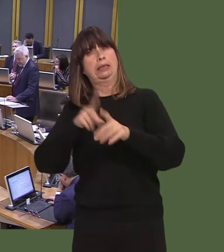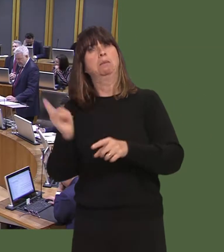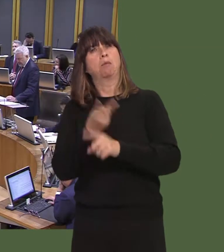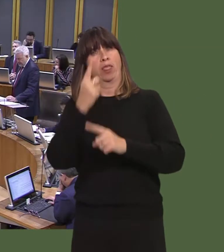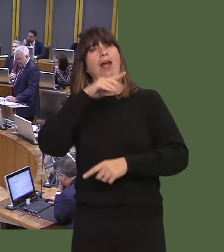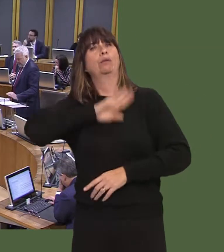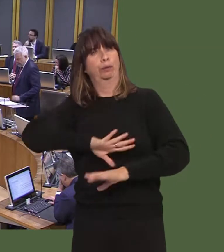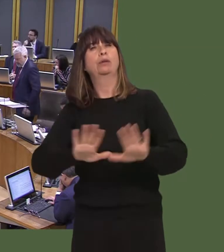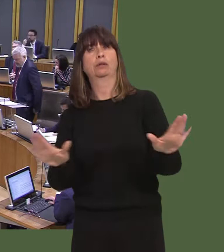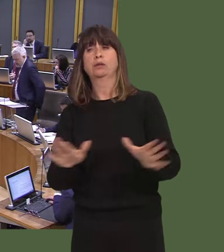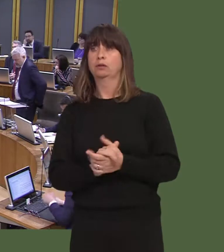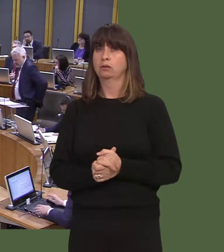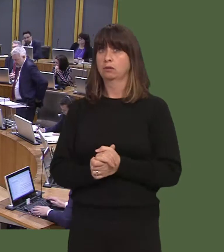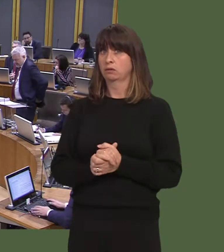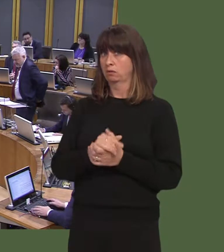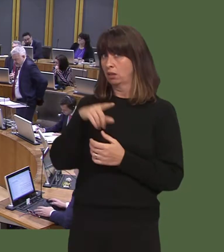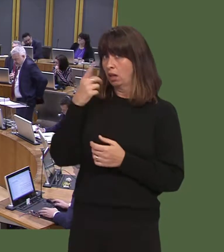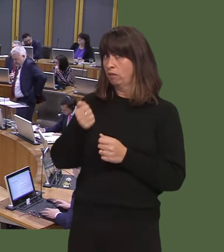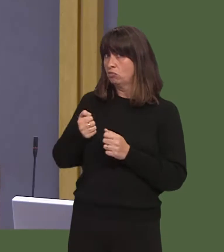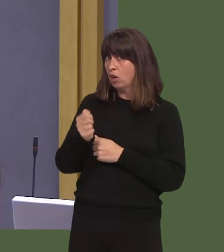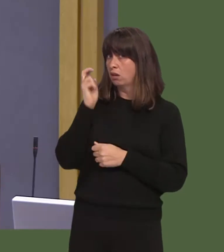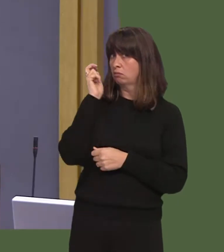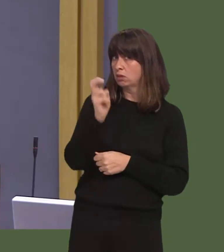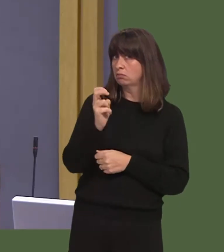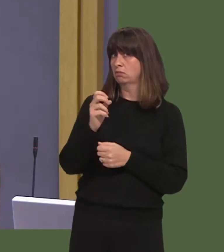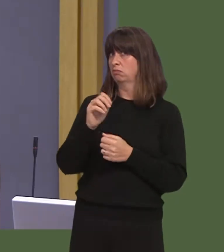Si‚n Gwenllian AM: Of those using public transport, 80 per cent use buses.